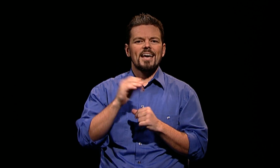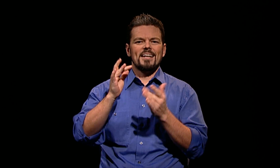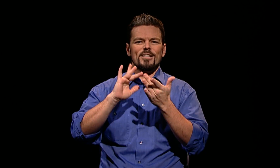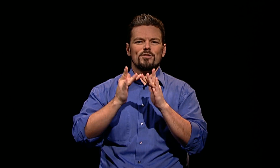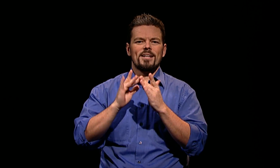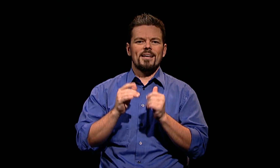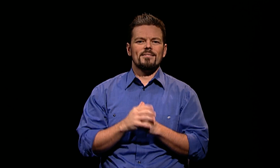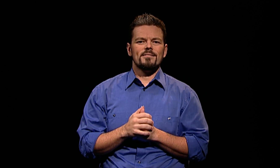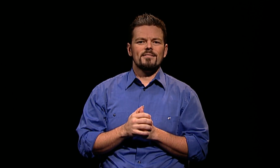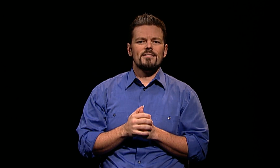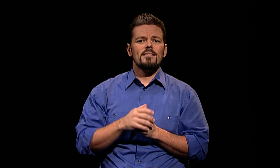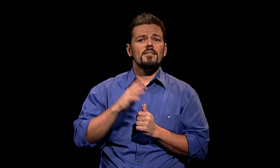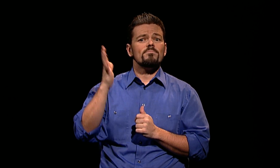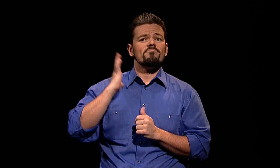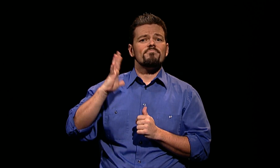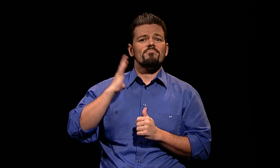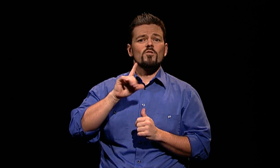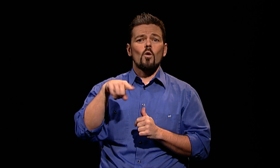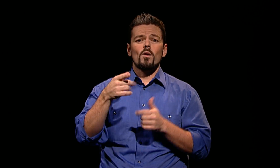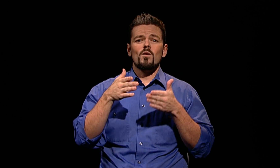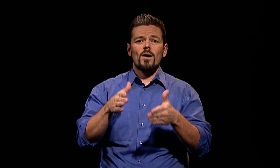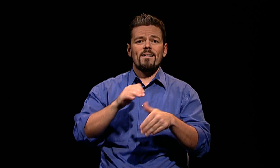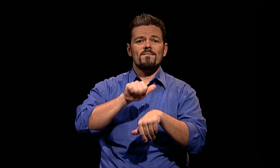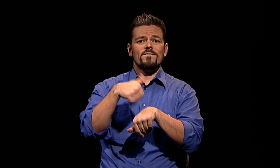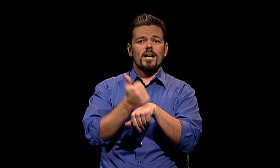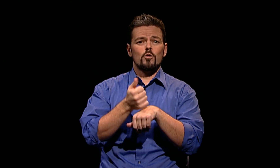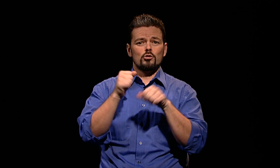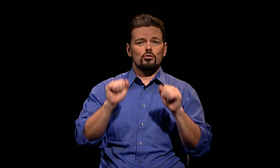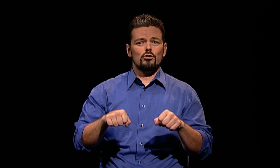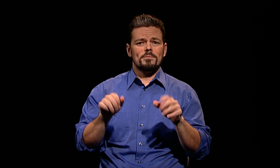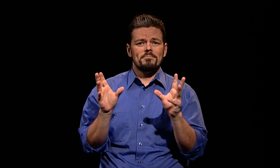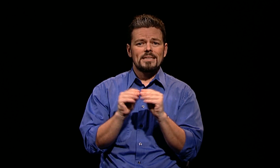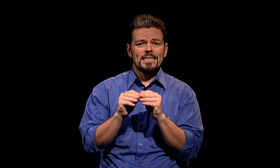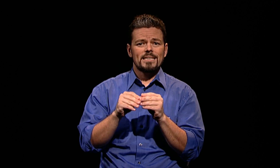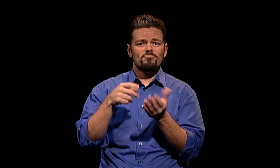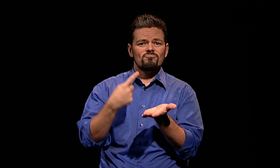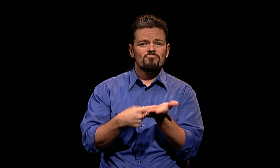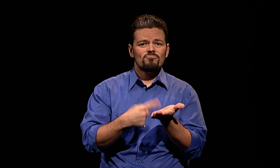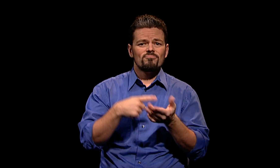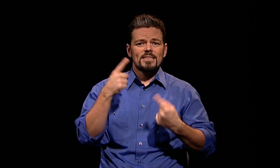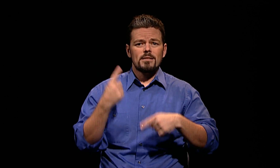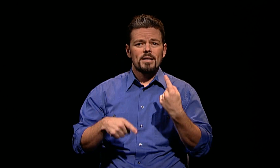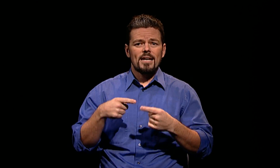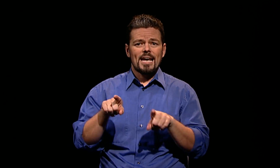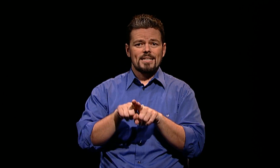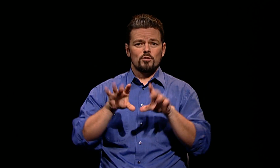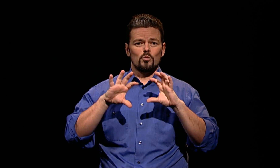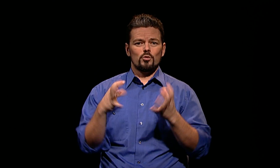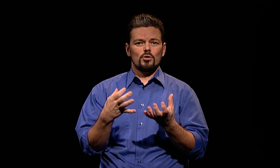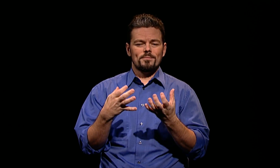AND THE INTERNET. BUT THE ONLY WAY THE FOUNDERS COULD MEET TO DISCUSS AND DEBATE AS A GROUP